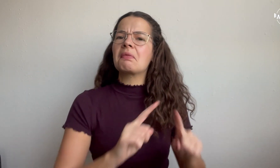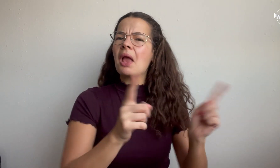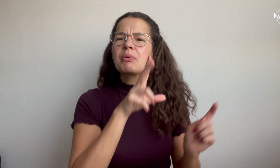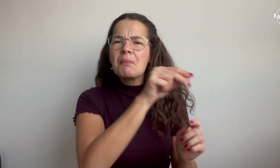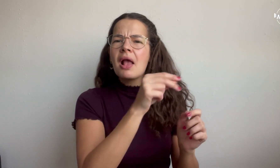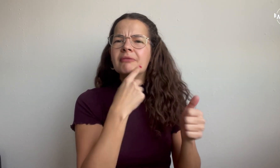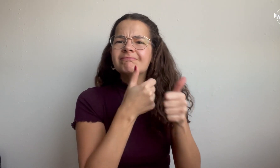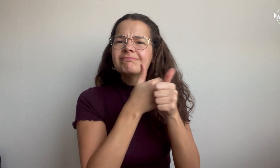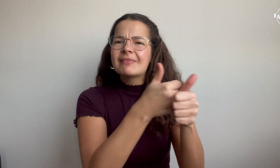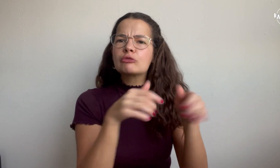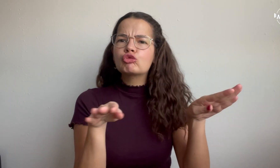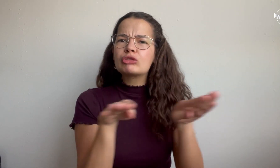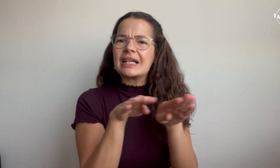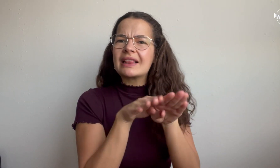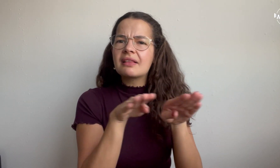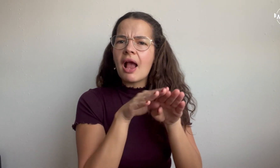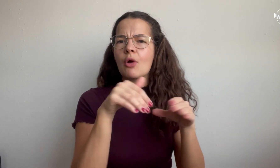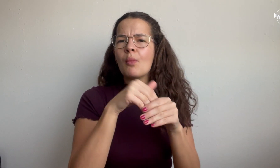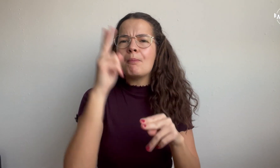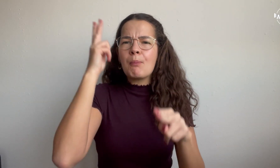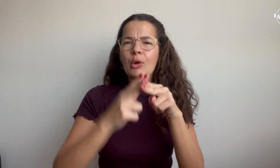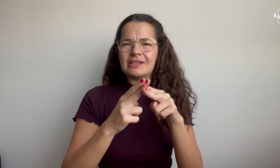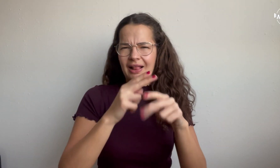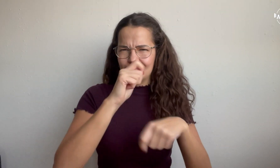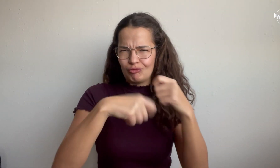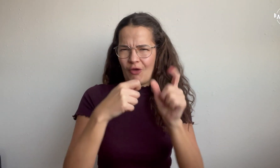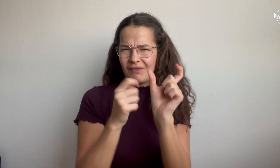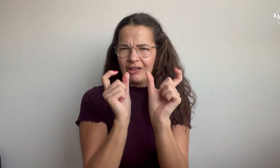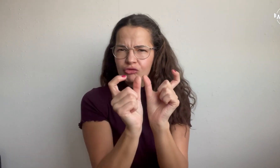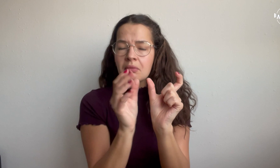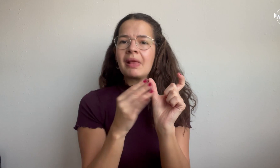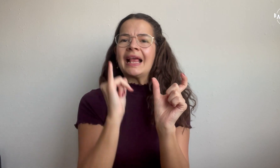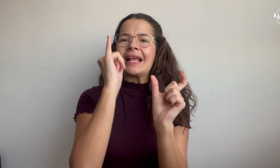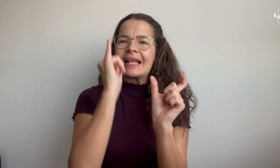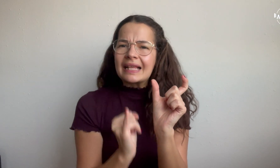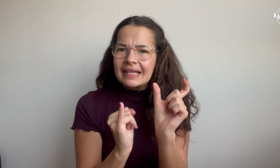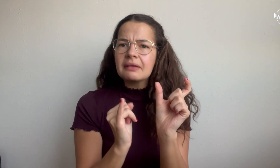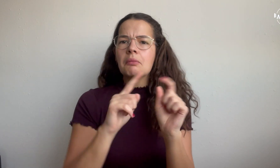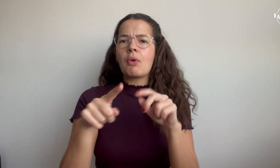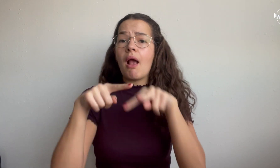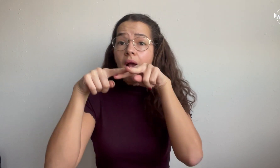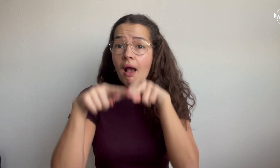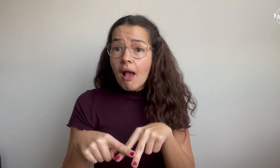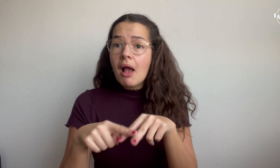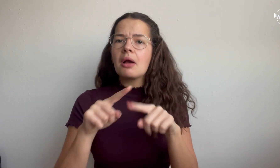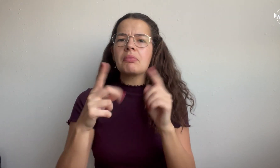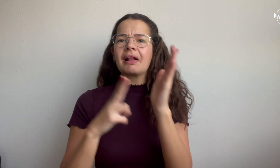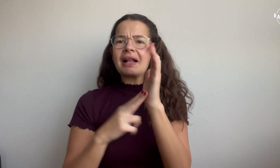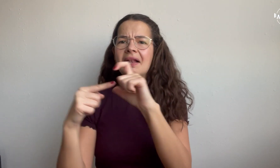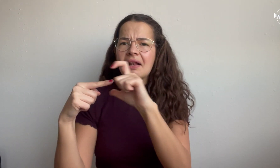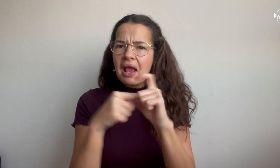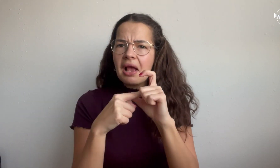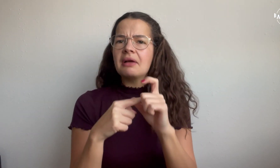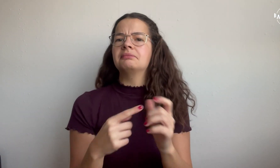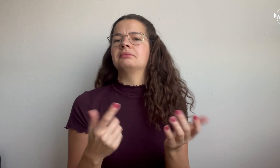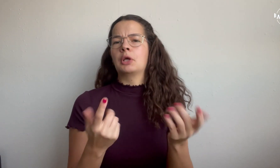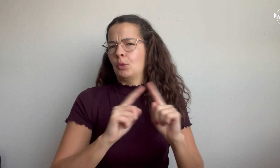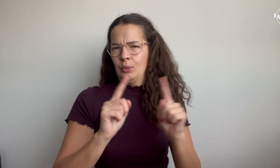The verbs in Czech are divided into so called “verbs classes”, which determine the ending letters of verbs, for example “-í”, “-á”, or “-ne”.